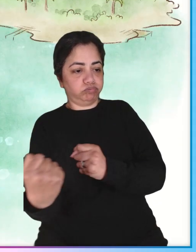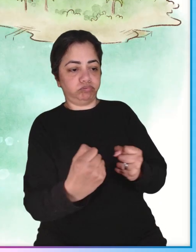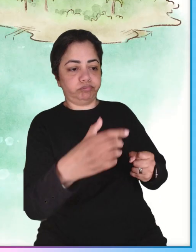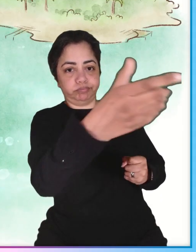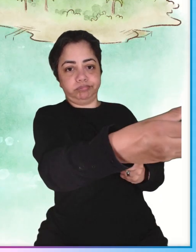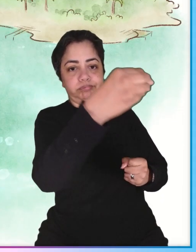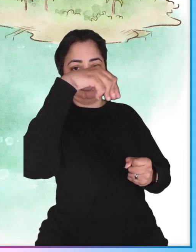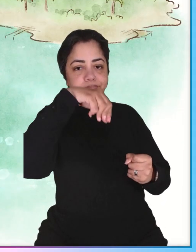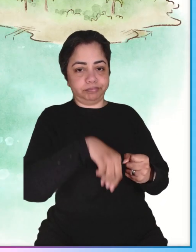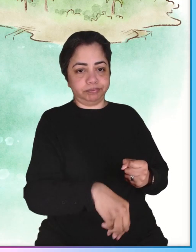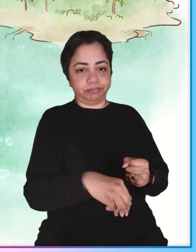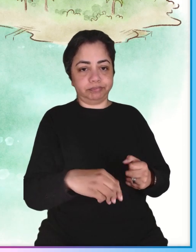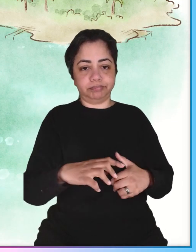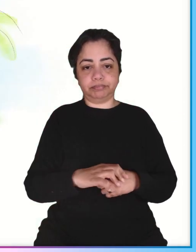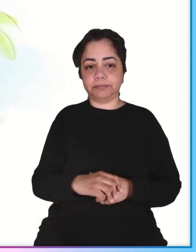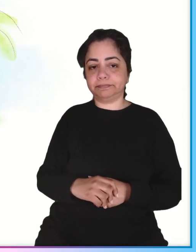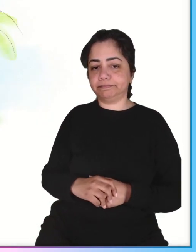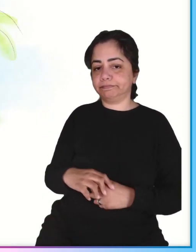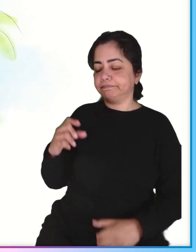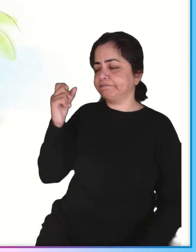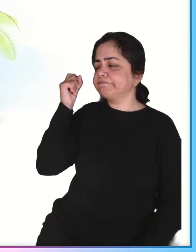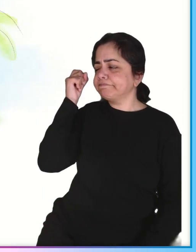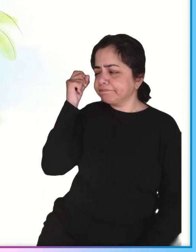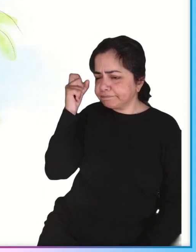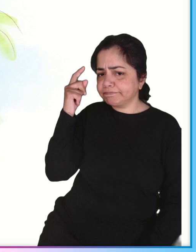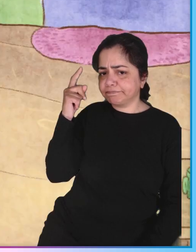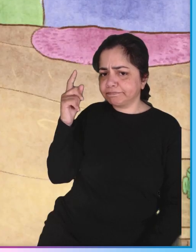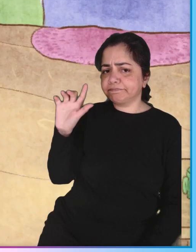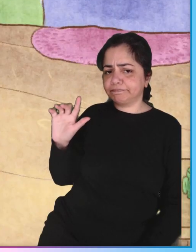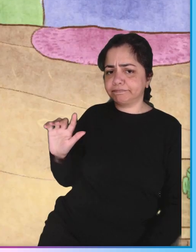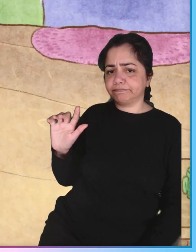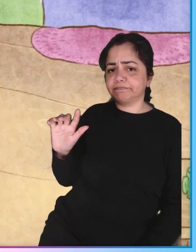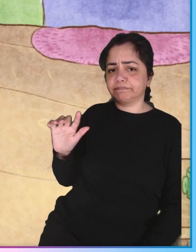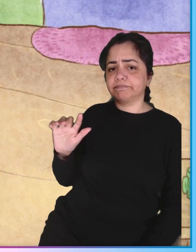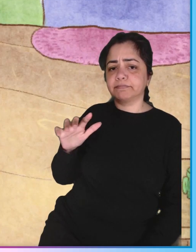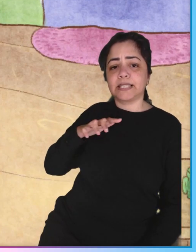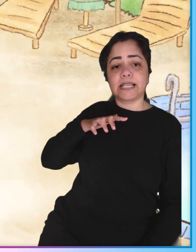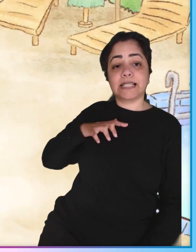[Grandpa] There once was a pirate who sailed the seven seas.